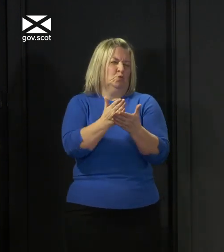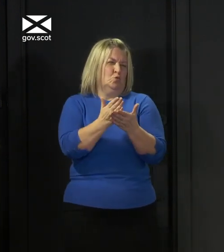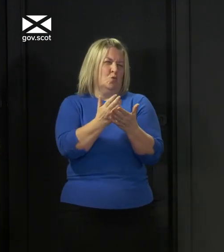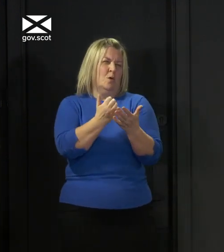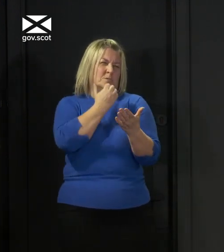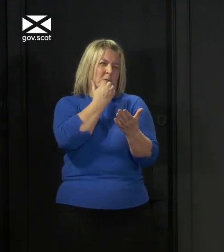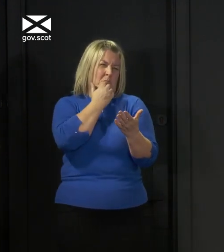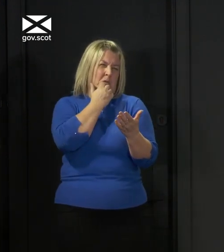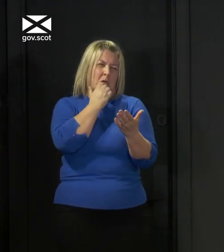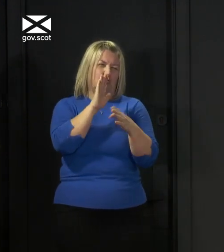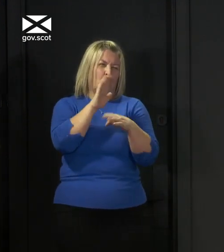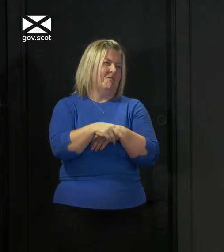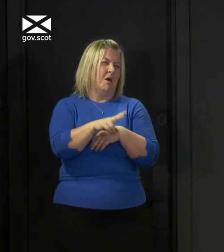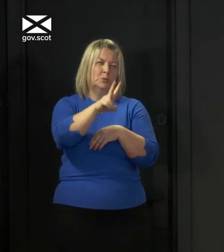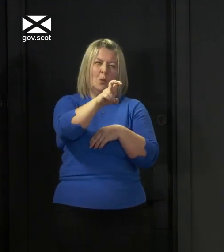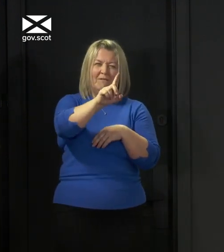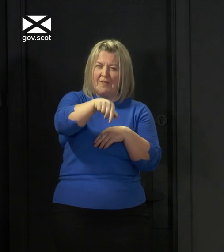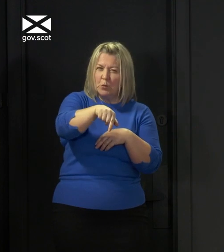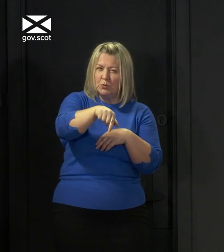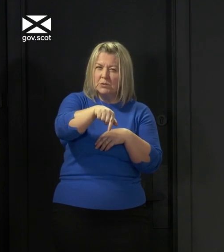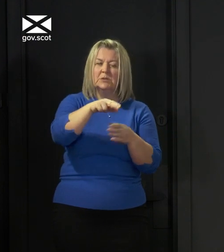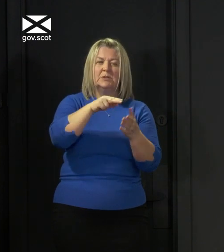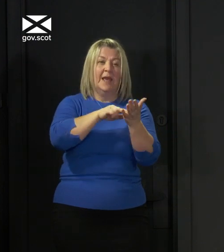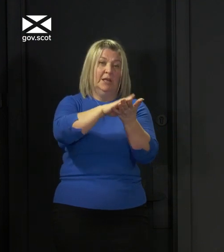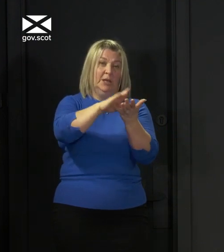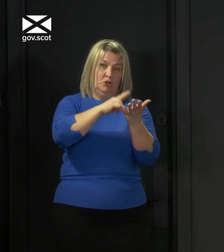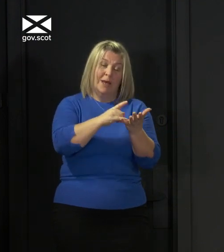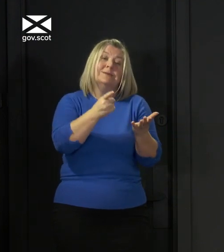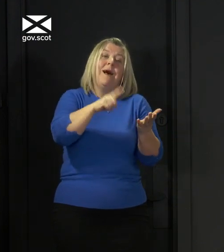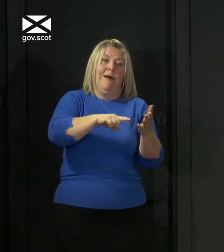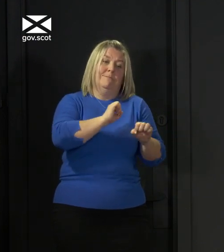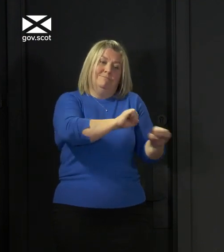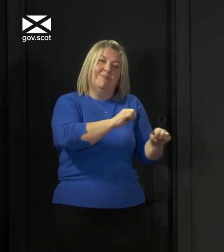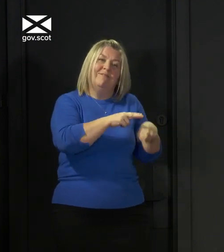NHS care workers and the families been tested we are trying to get many more